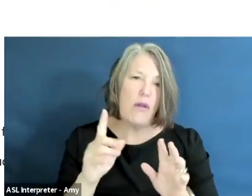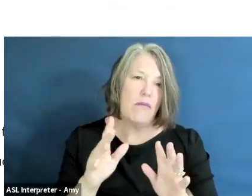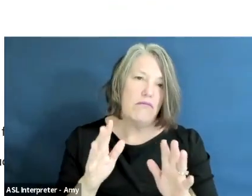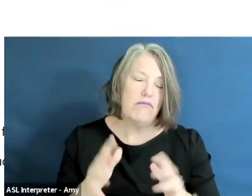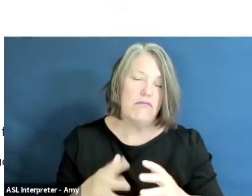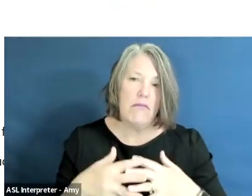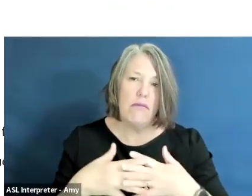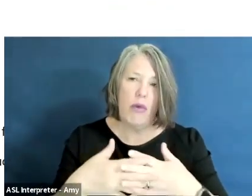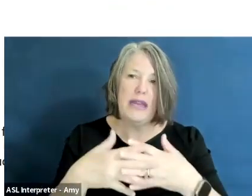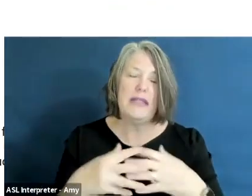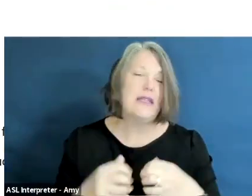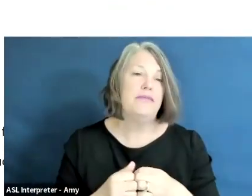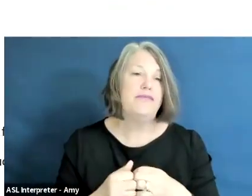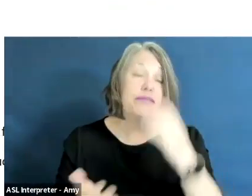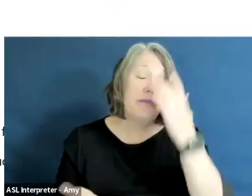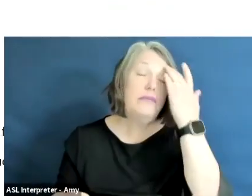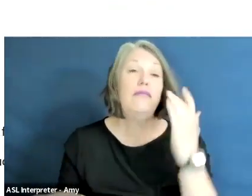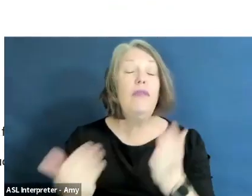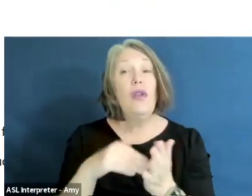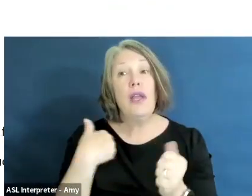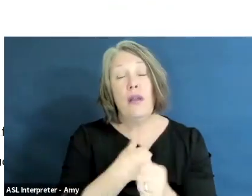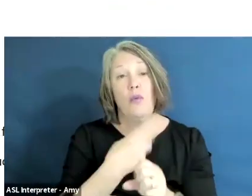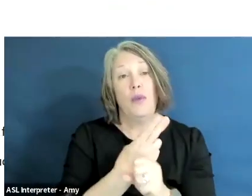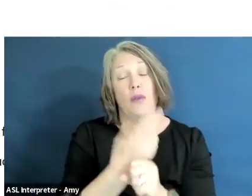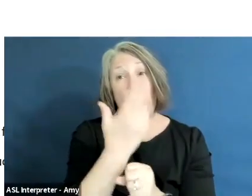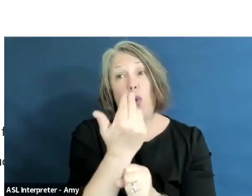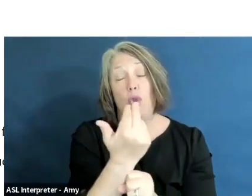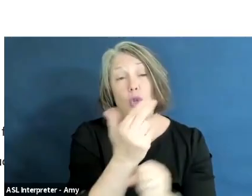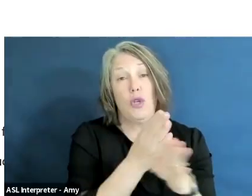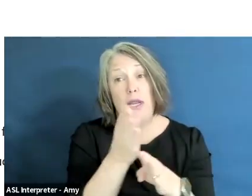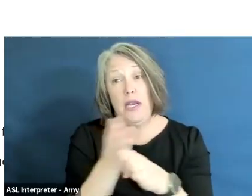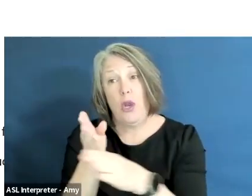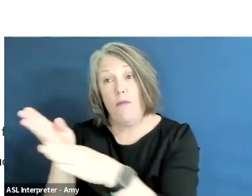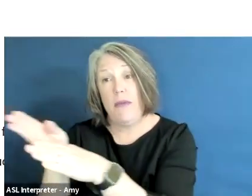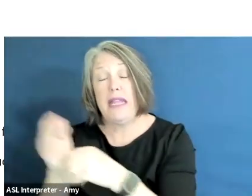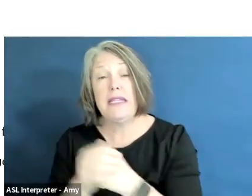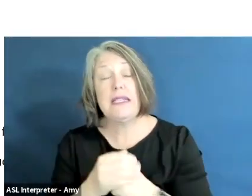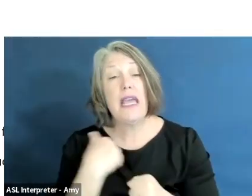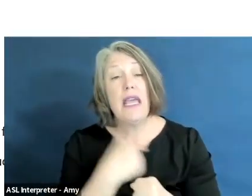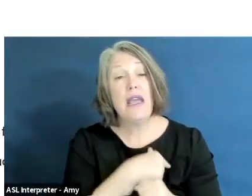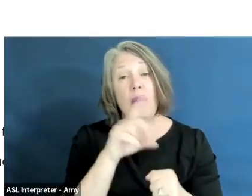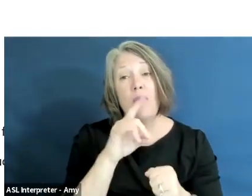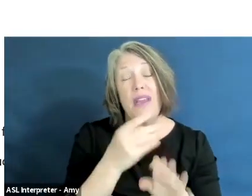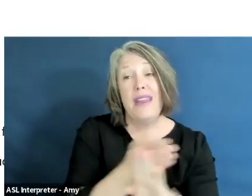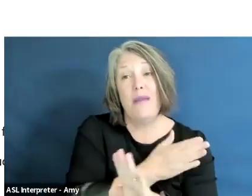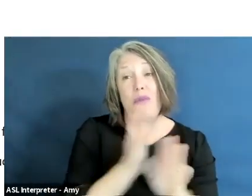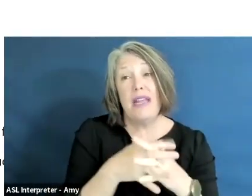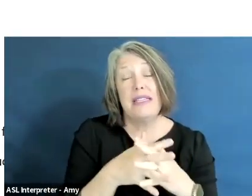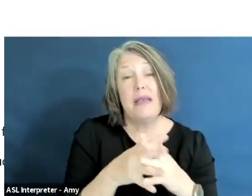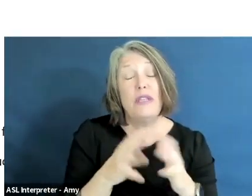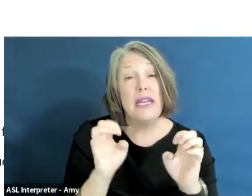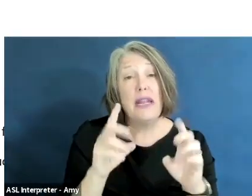So we use those 13 domains and we did a preconception education intervention